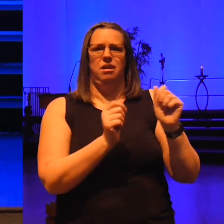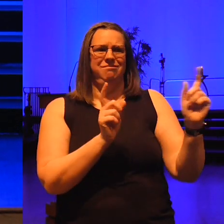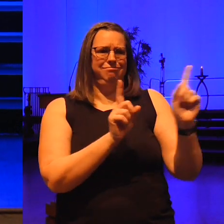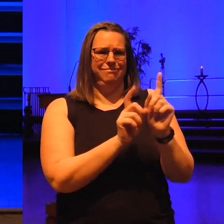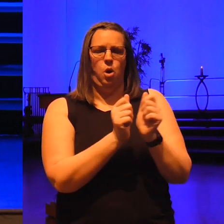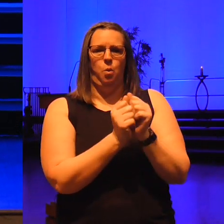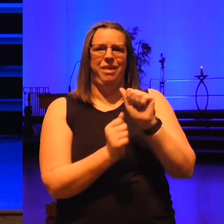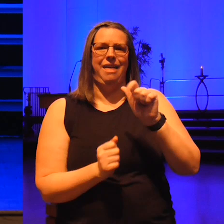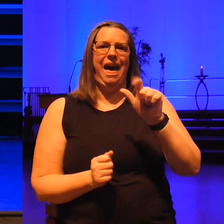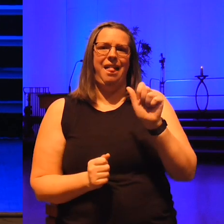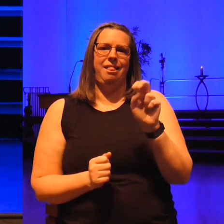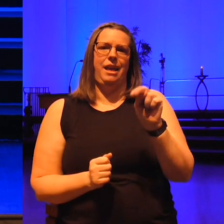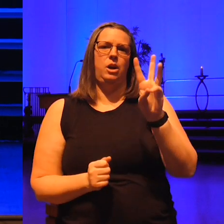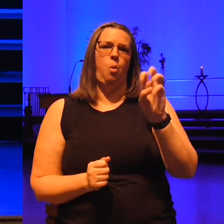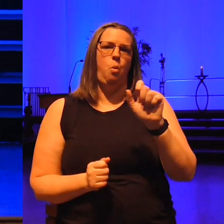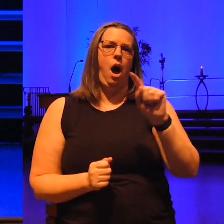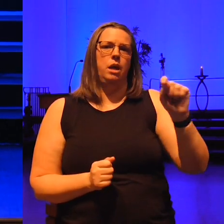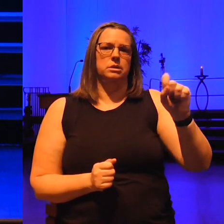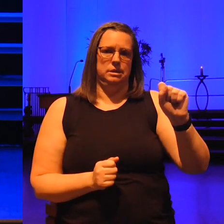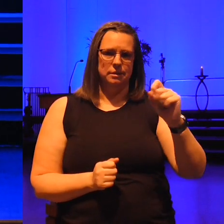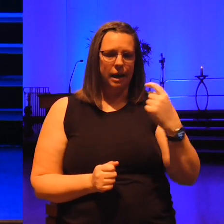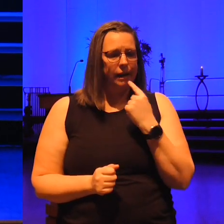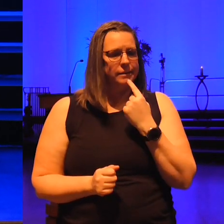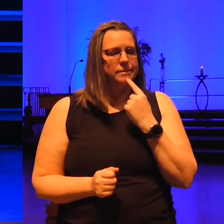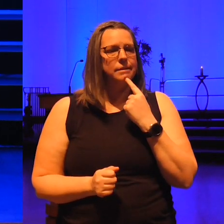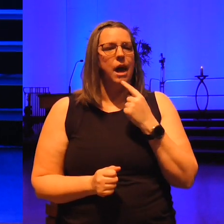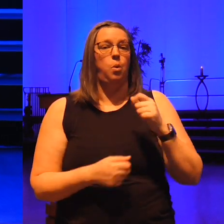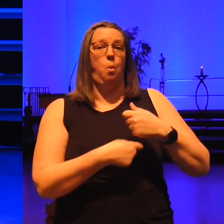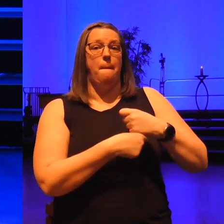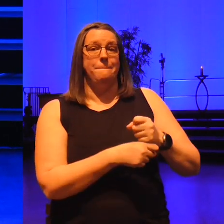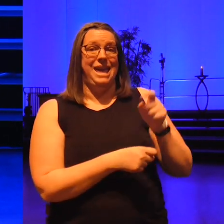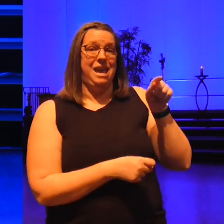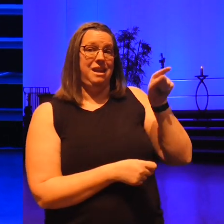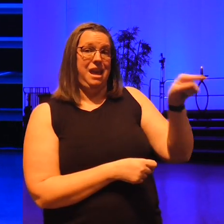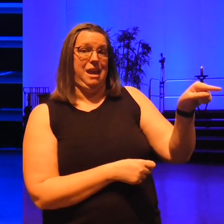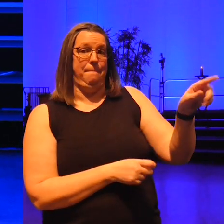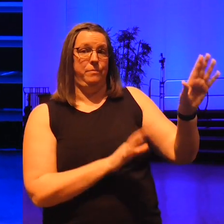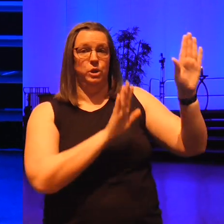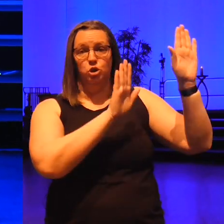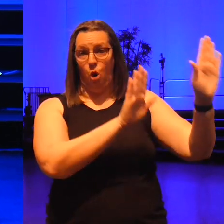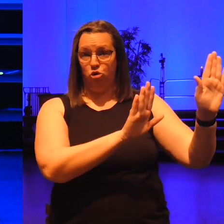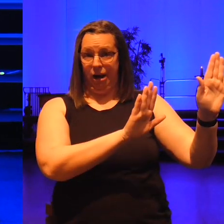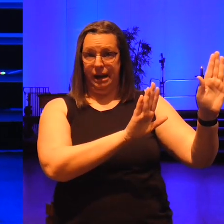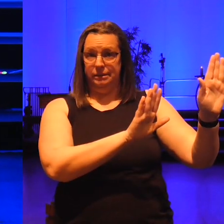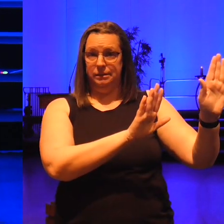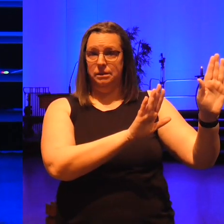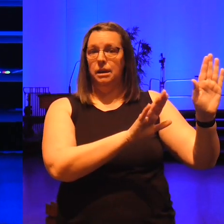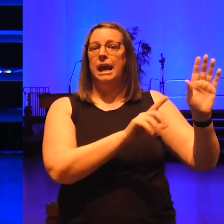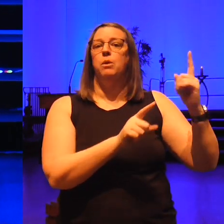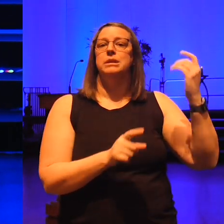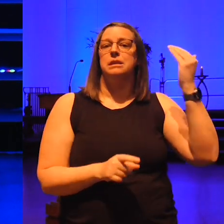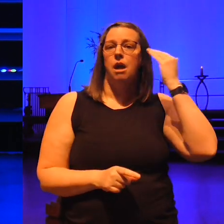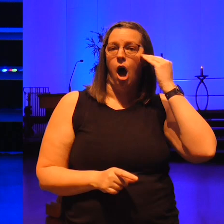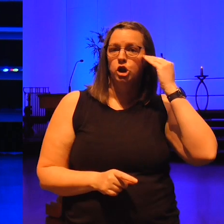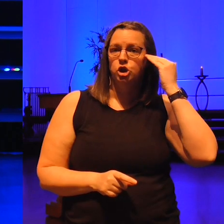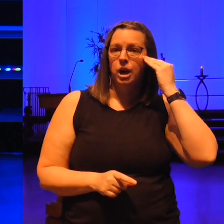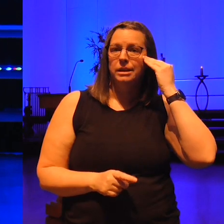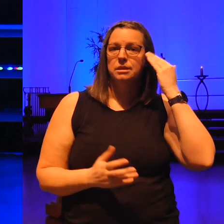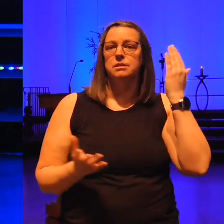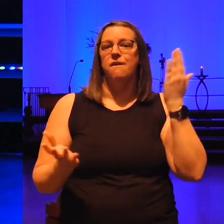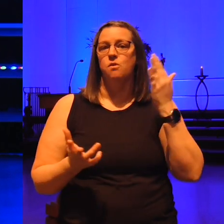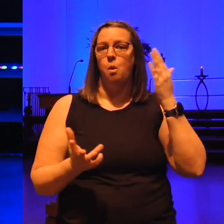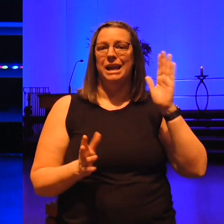Watts Shar that what made Carl Yung so great is that he was conscious of what his evil was